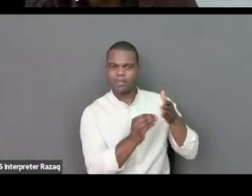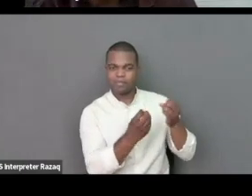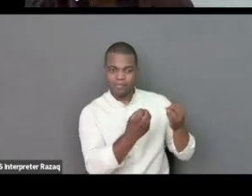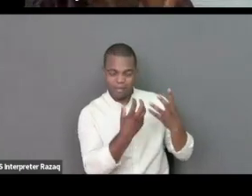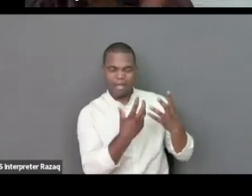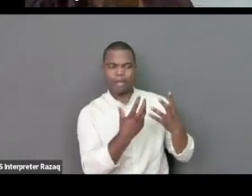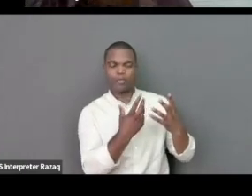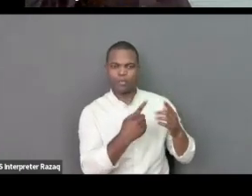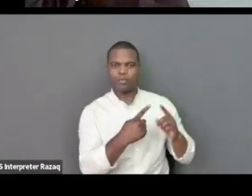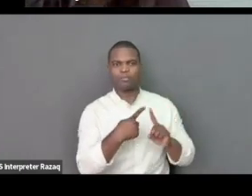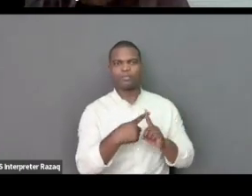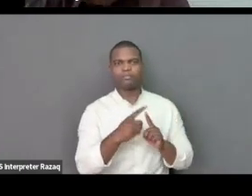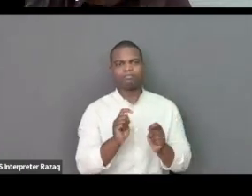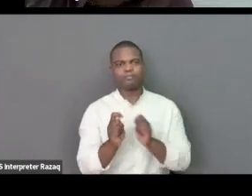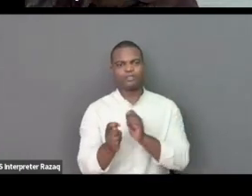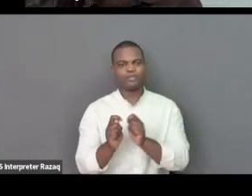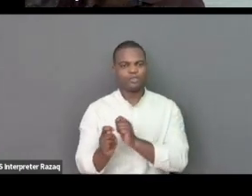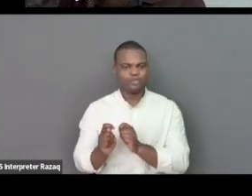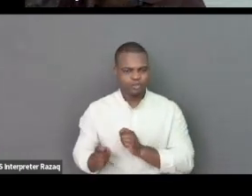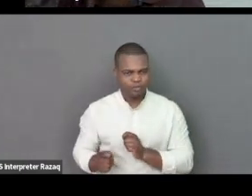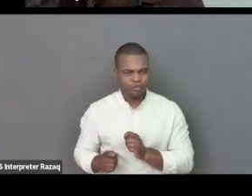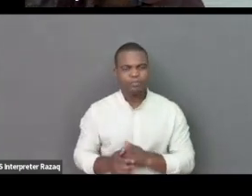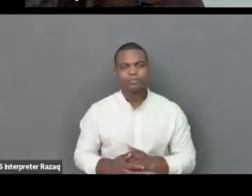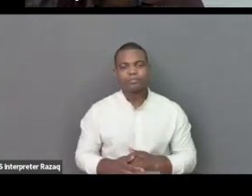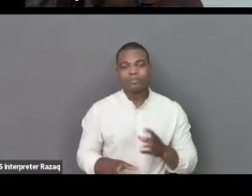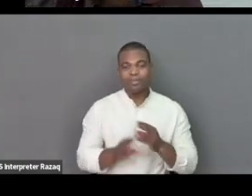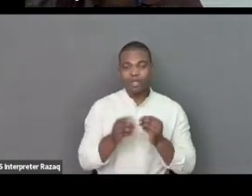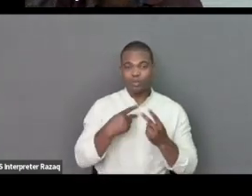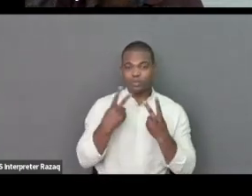it. So, what are we talking about?